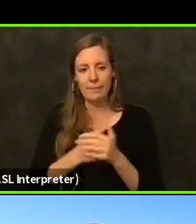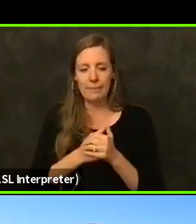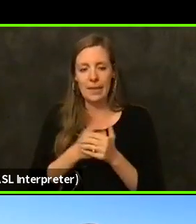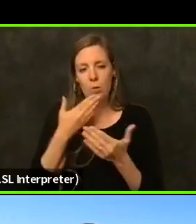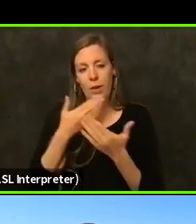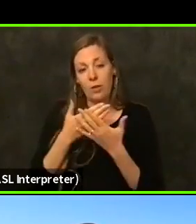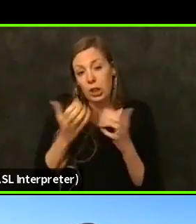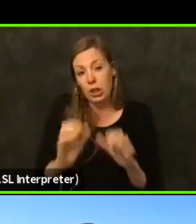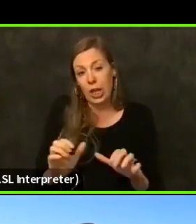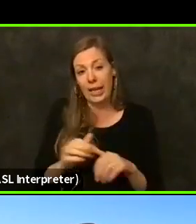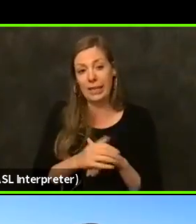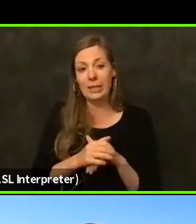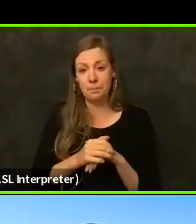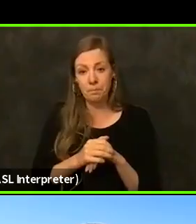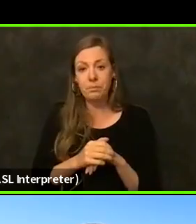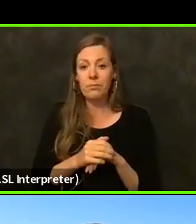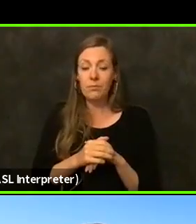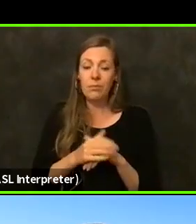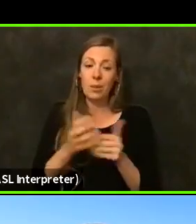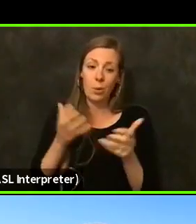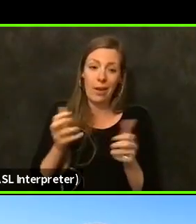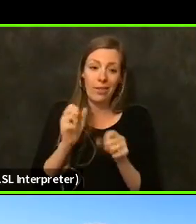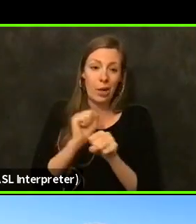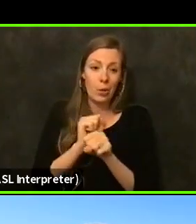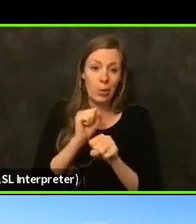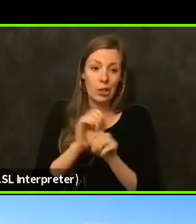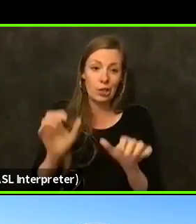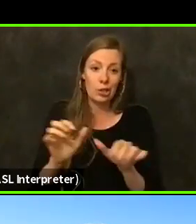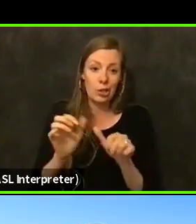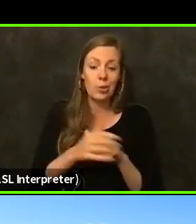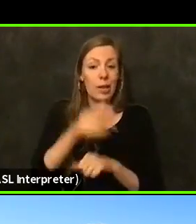But so we have our own work to be done. And remember, it all aligns with what we